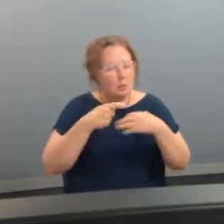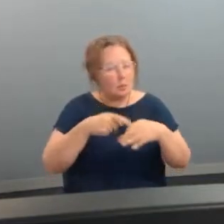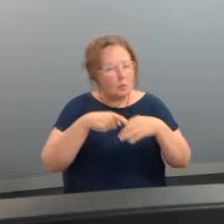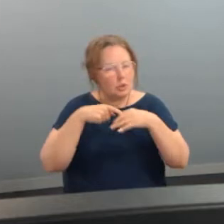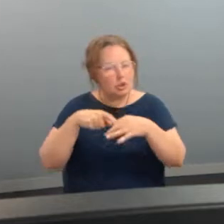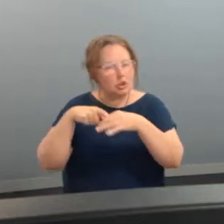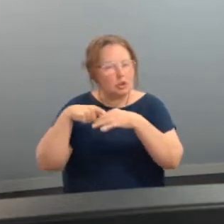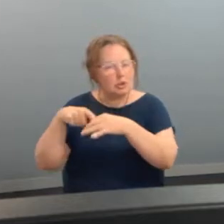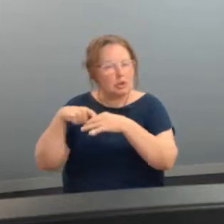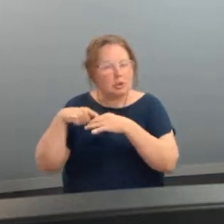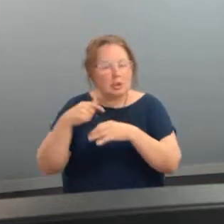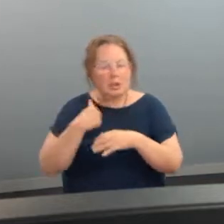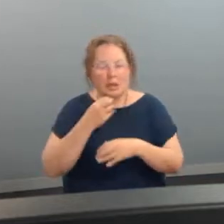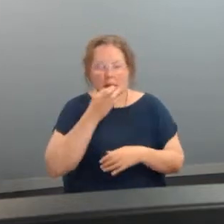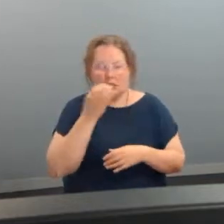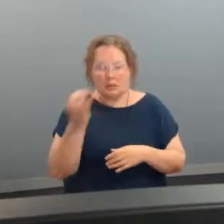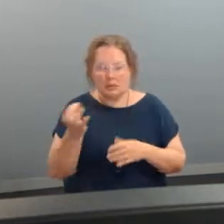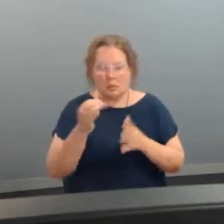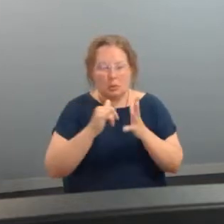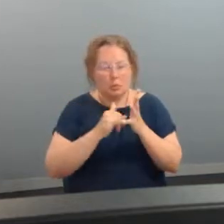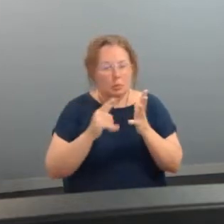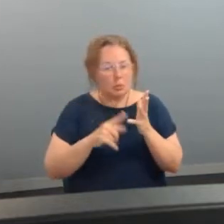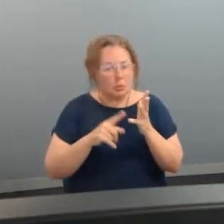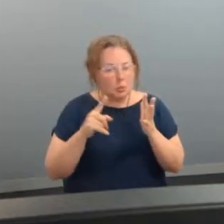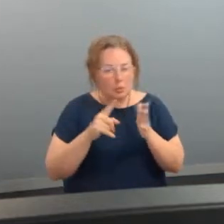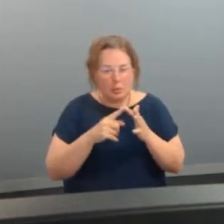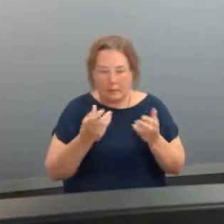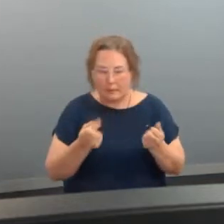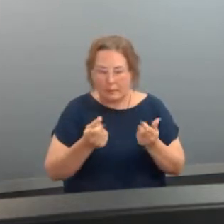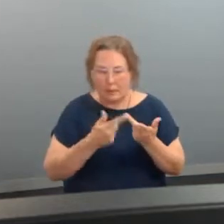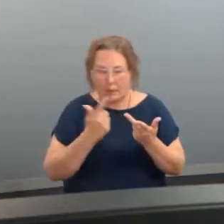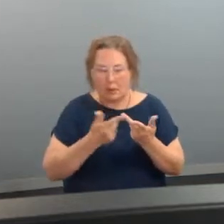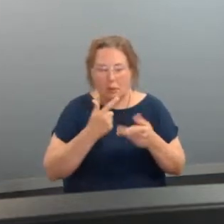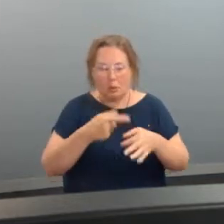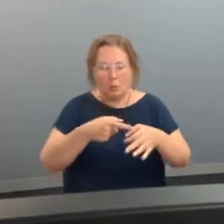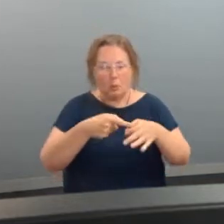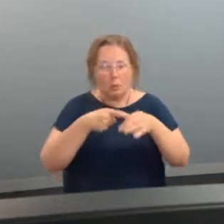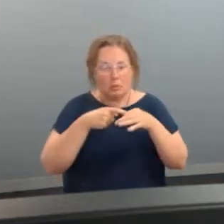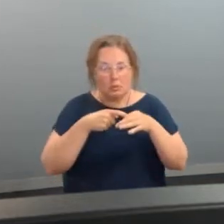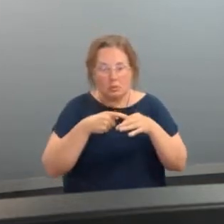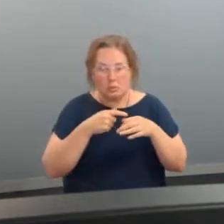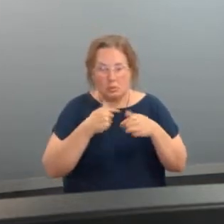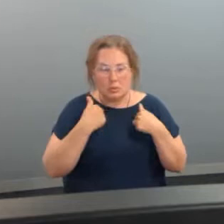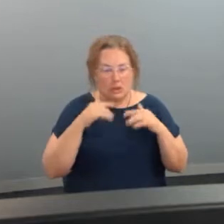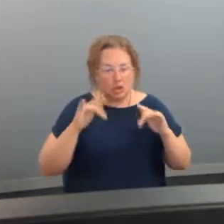probably stop sharing the screen now, Miranda. In terms of other questions I'll call on Sue if there is any